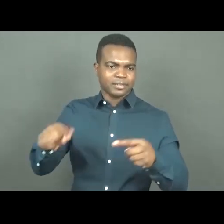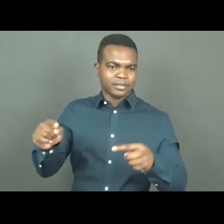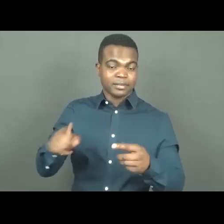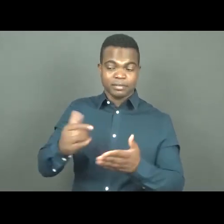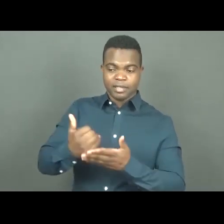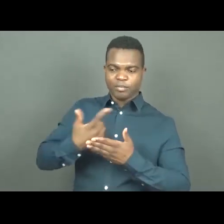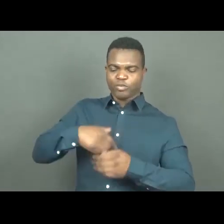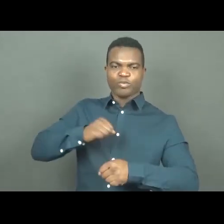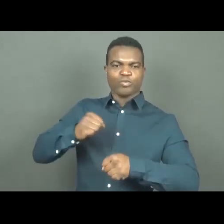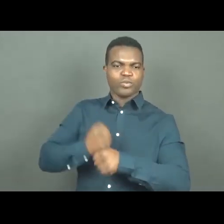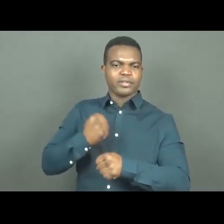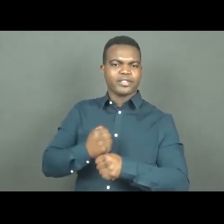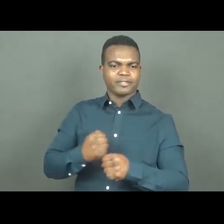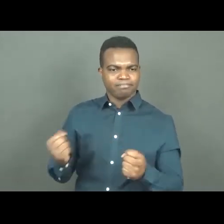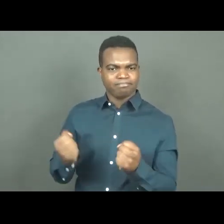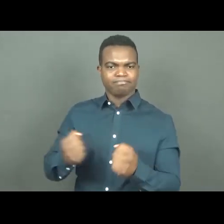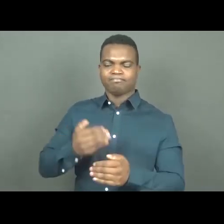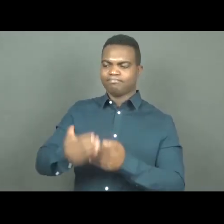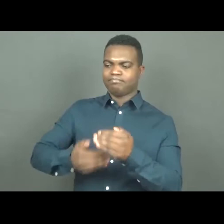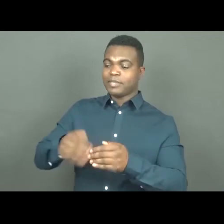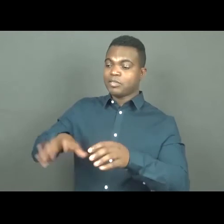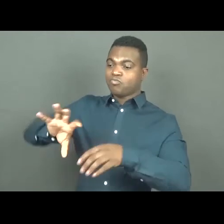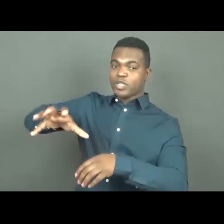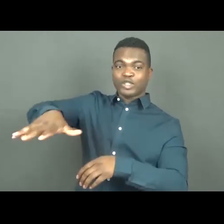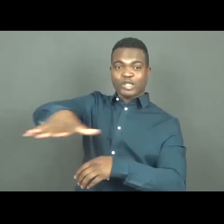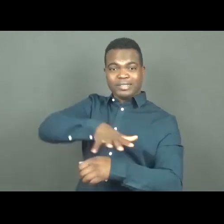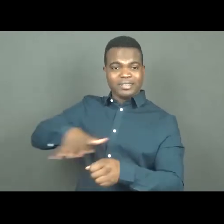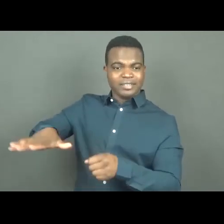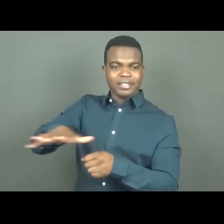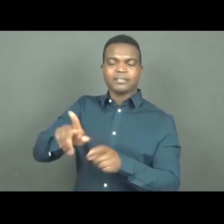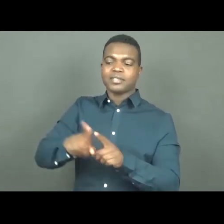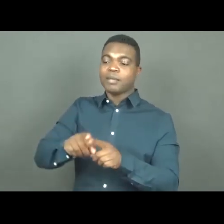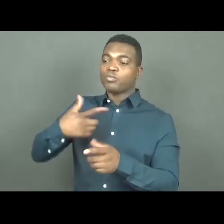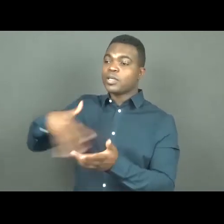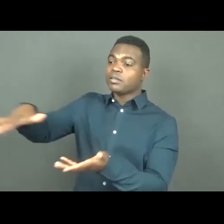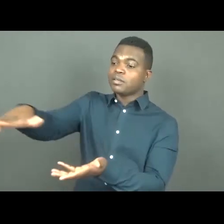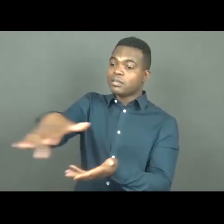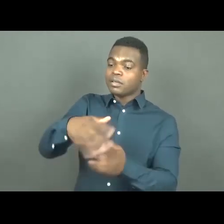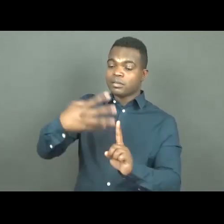for data collection and statistics. And they, in turn support the National Statistics Office.